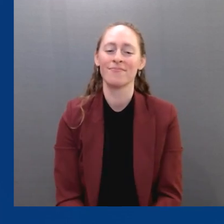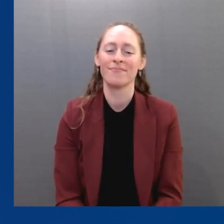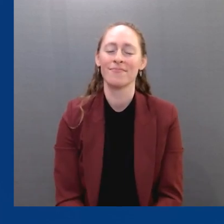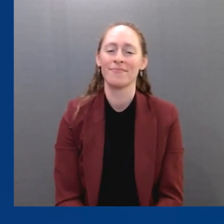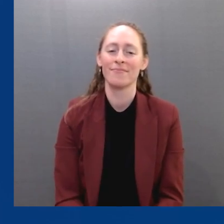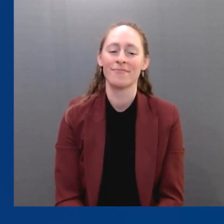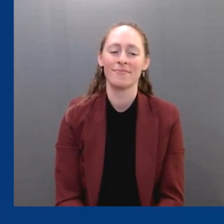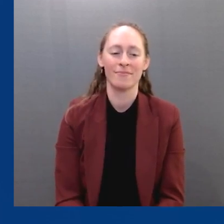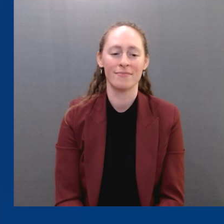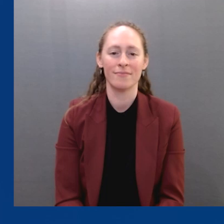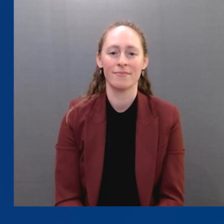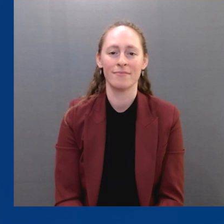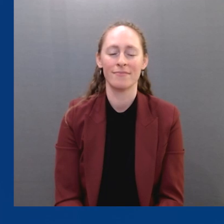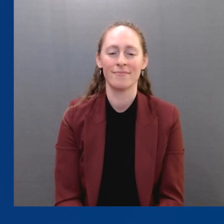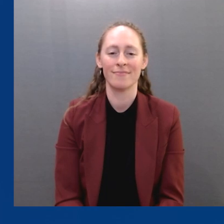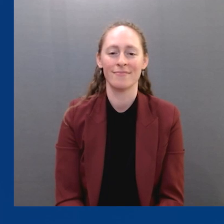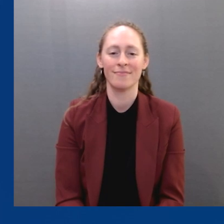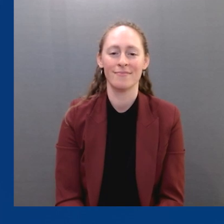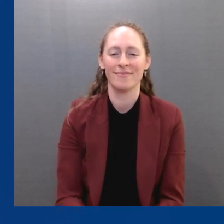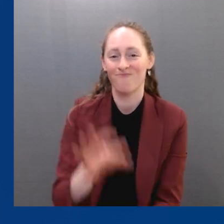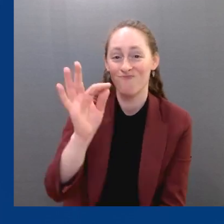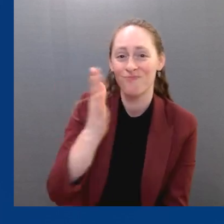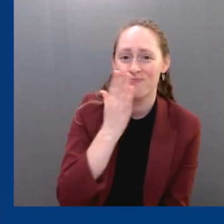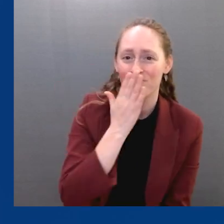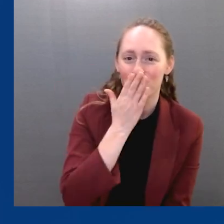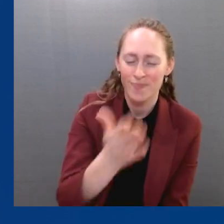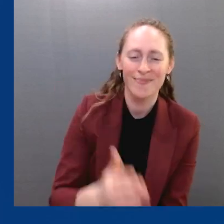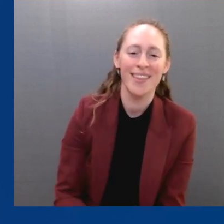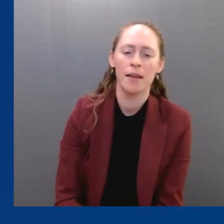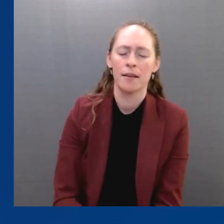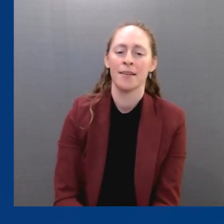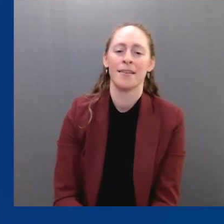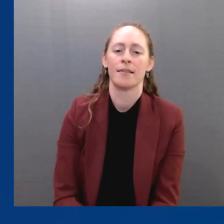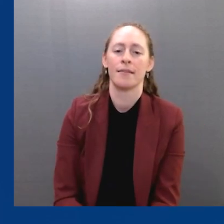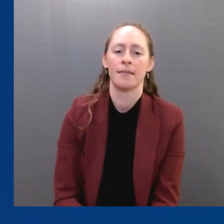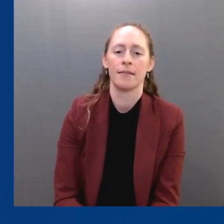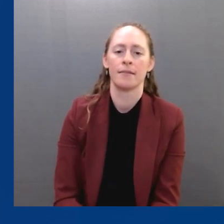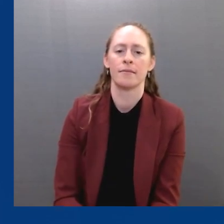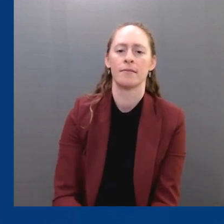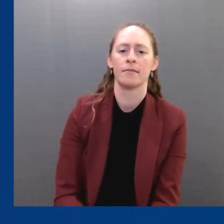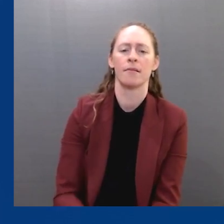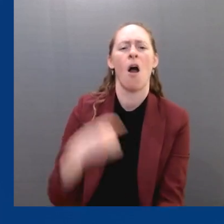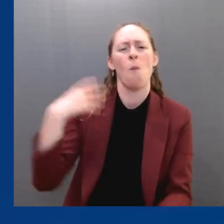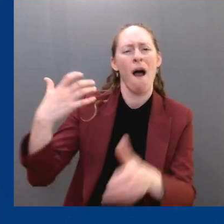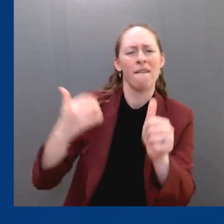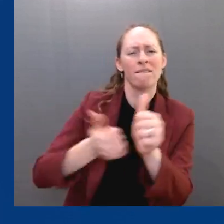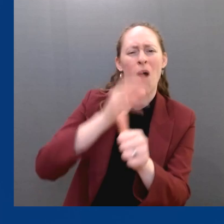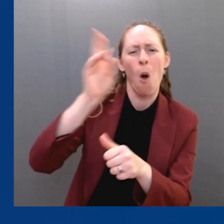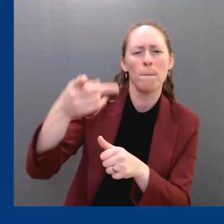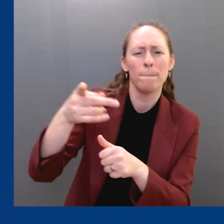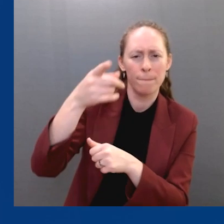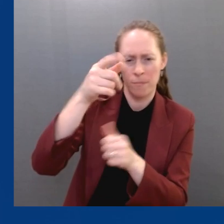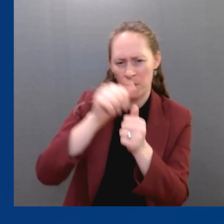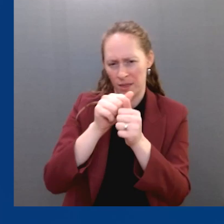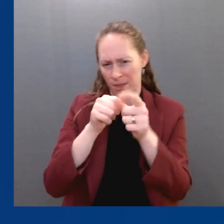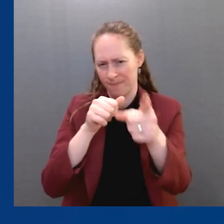The Press: Thank you for doing this. Just a follow up on Dr. Fauci's point on running, winning immunity. There's been some reporting in recent days